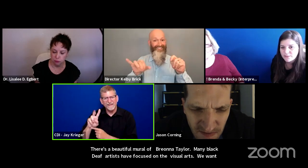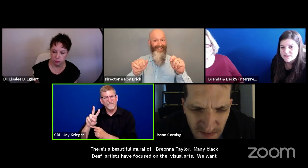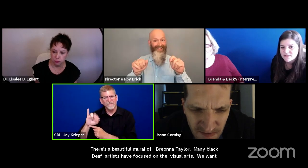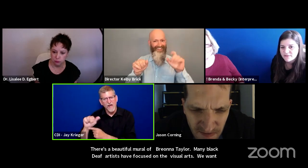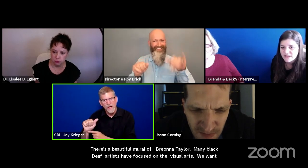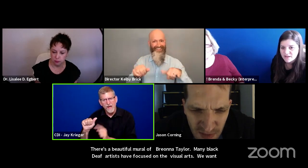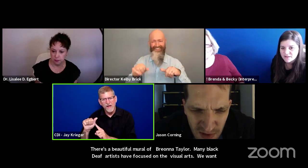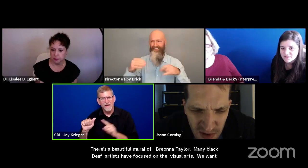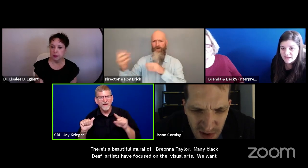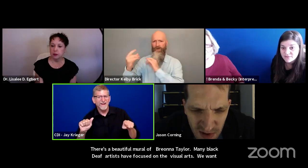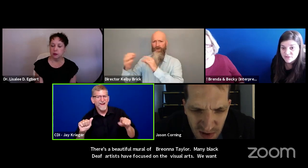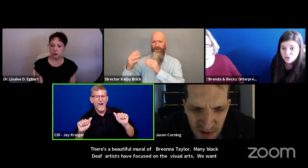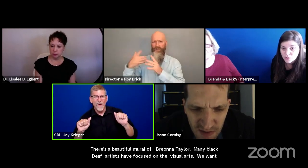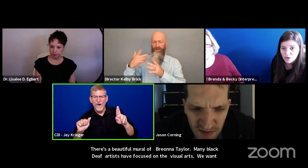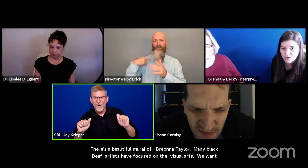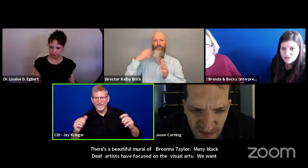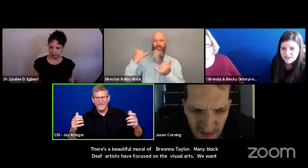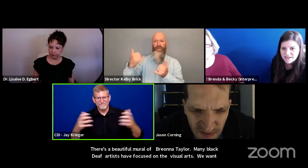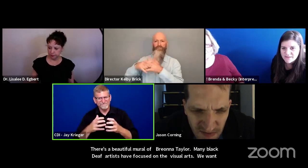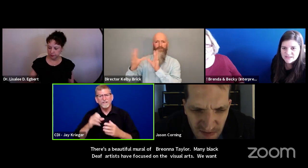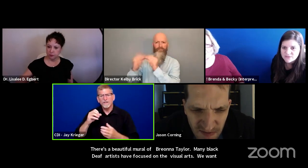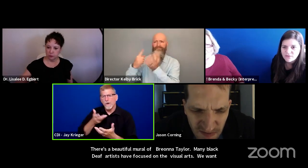with De'VIA and visual art.